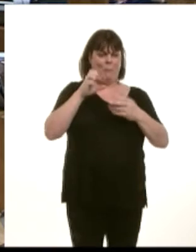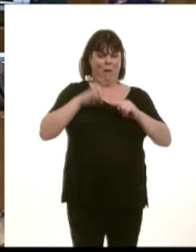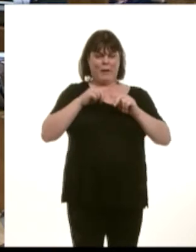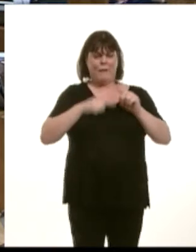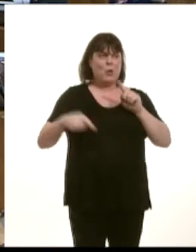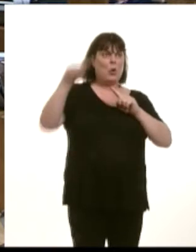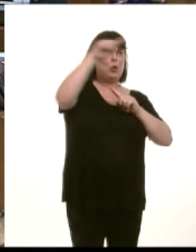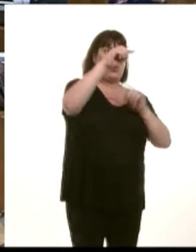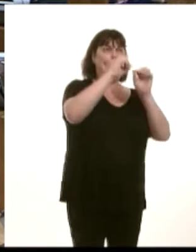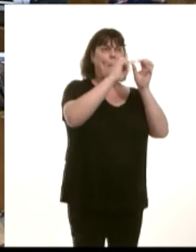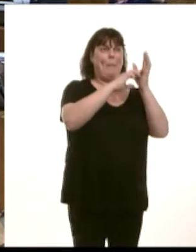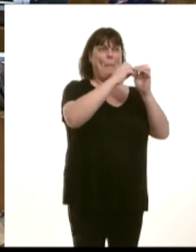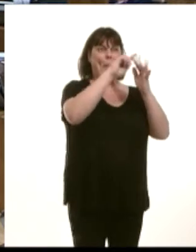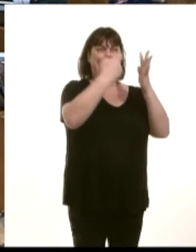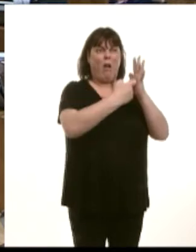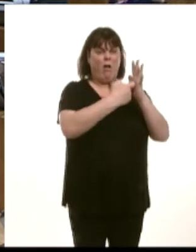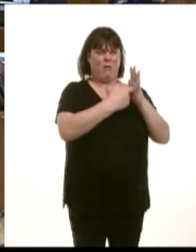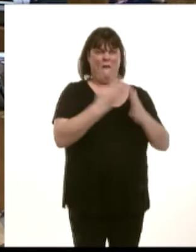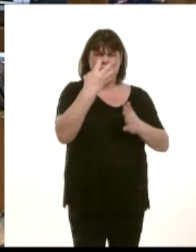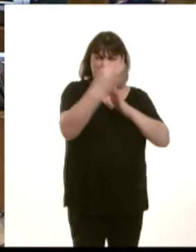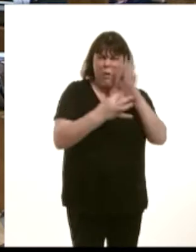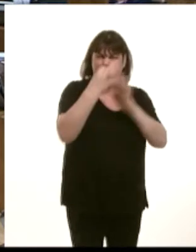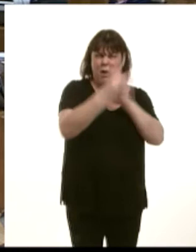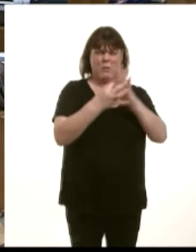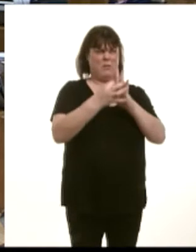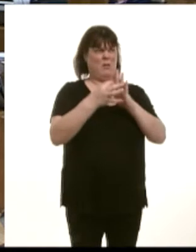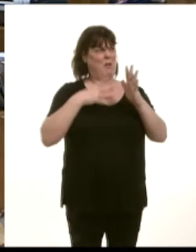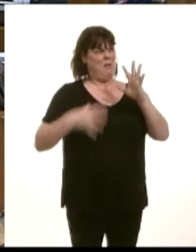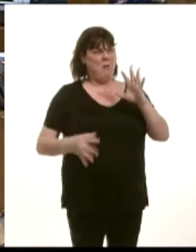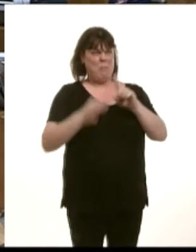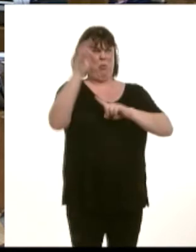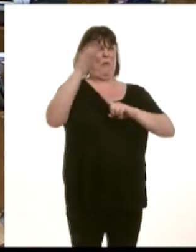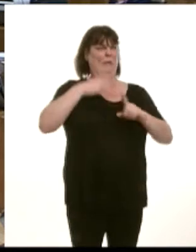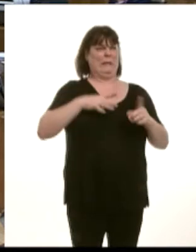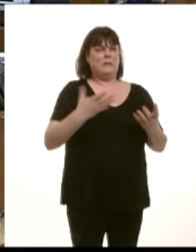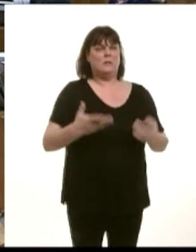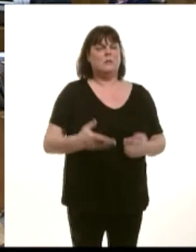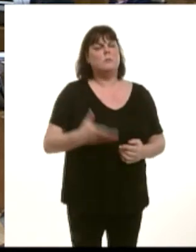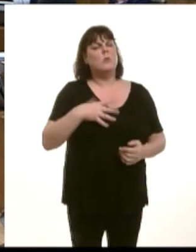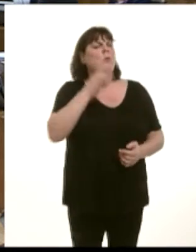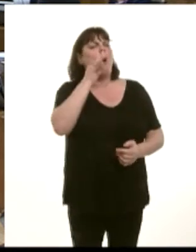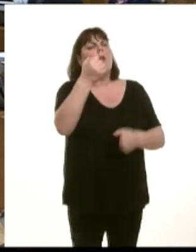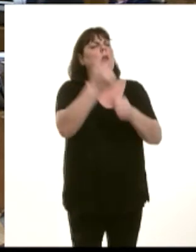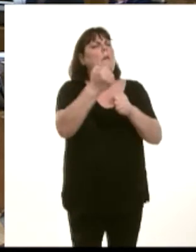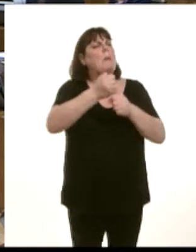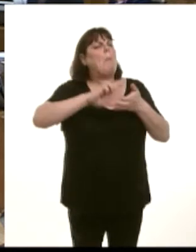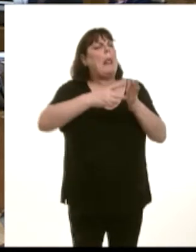So, has the Government any intention, through this plan, to improve and facilitate the connections